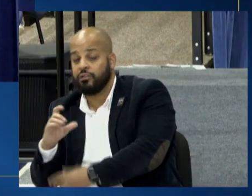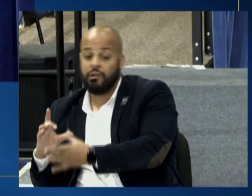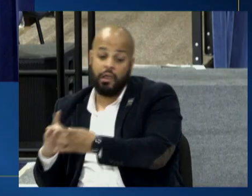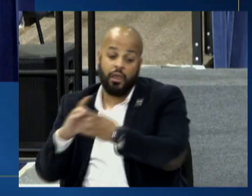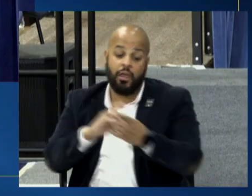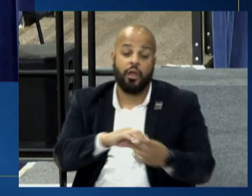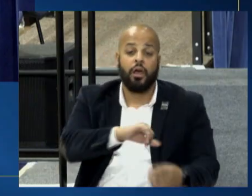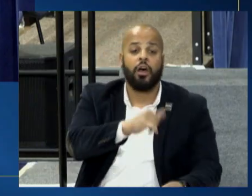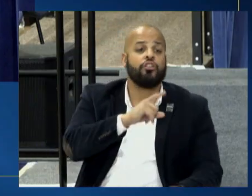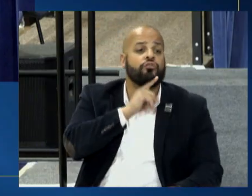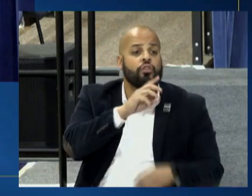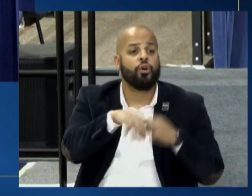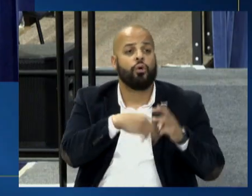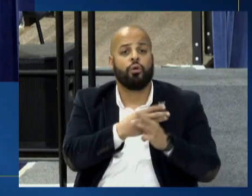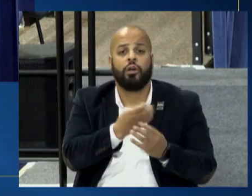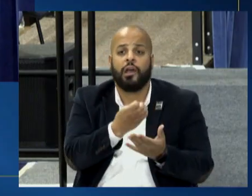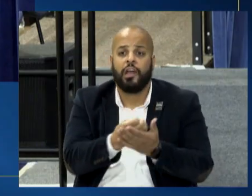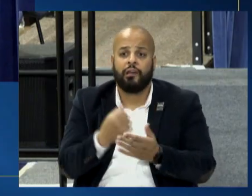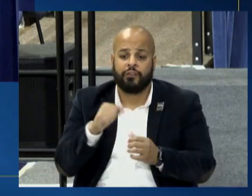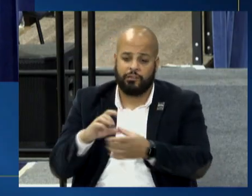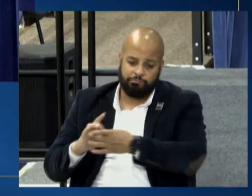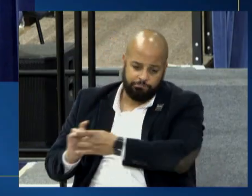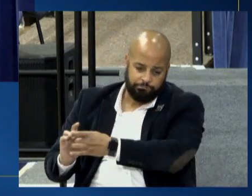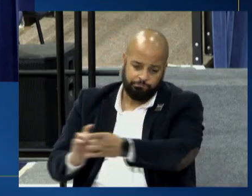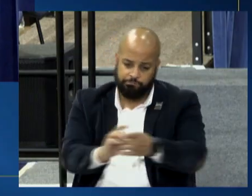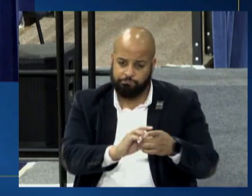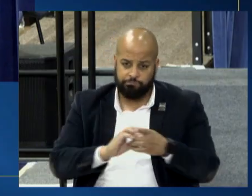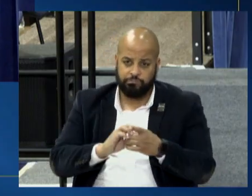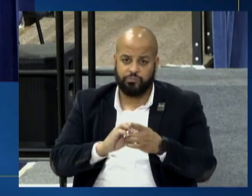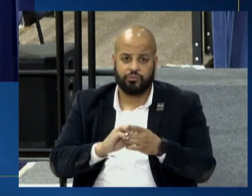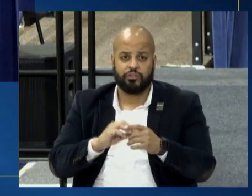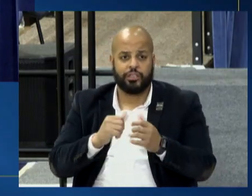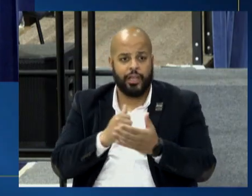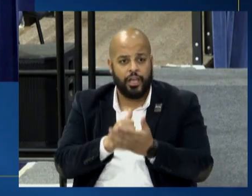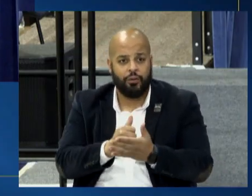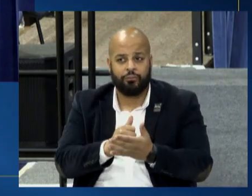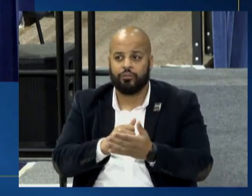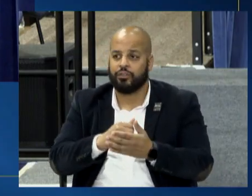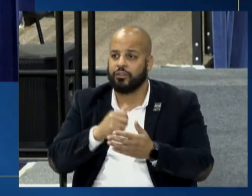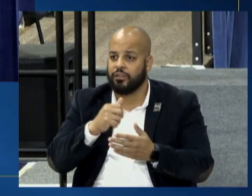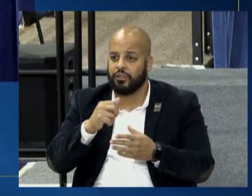evidence that can be brought together to help accelerate the full R and D ecosystem